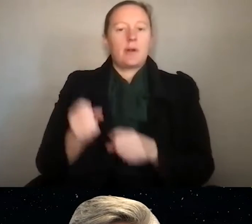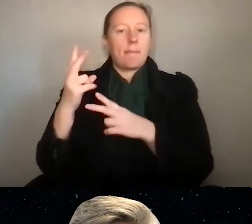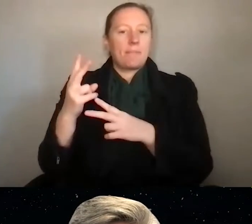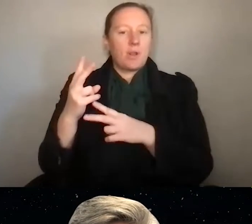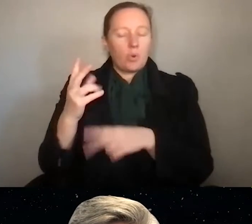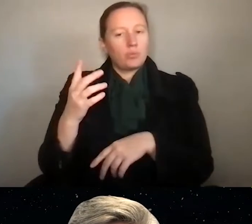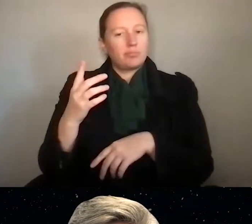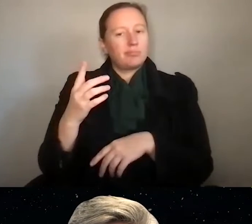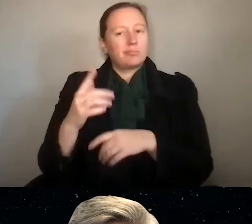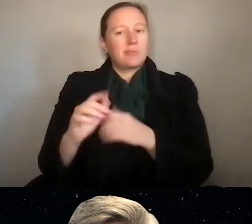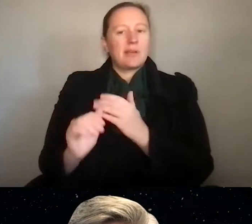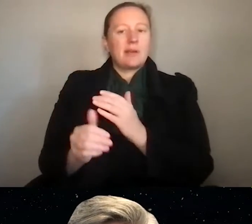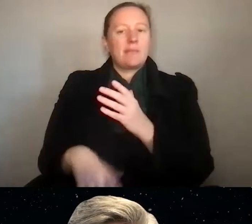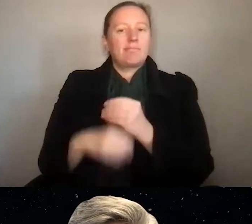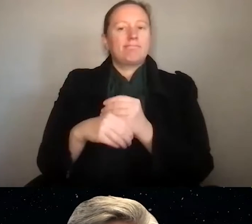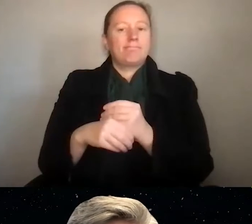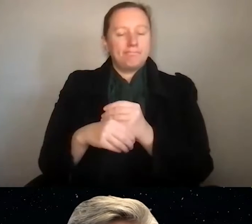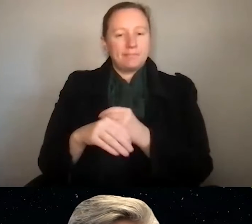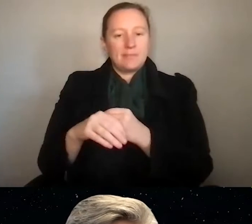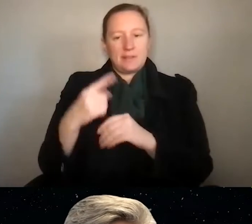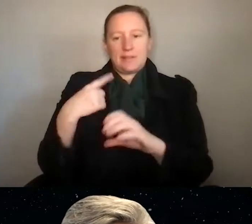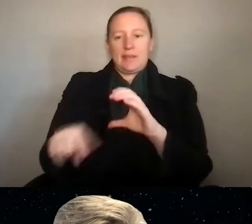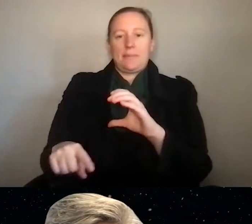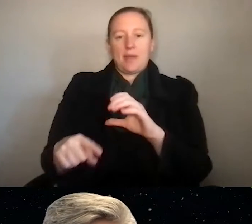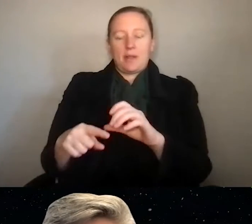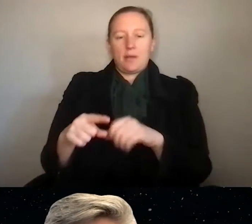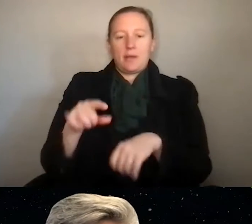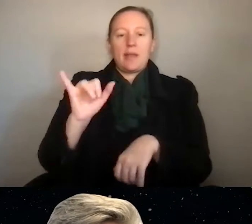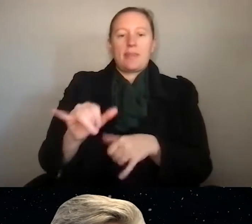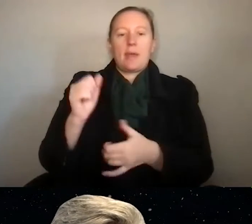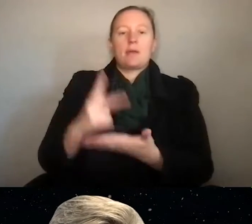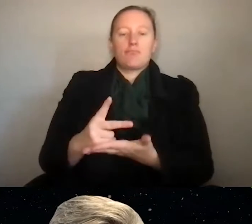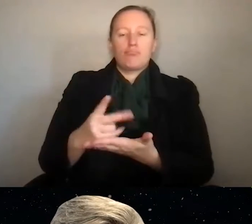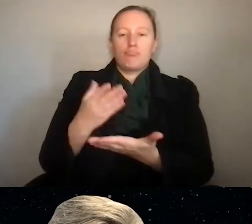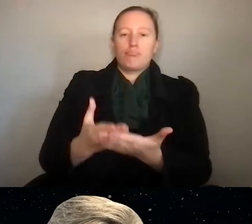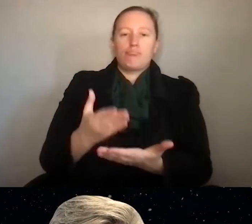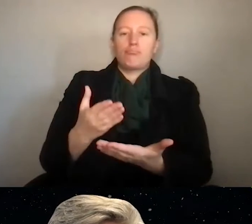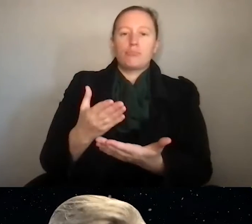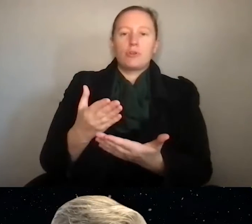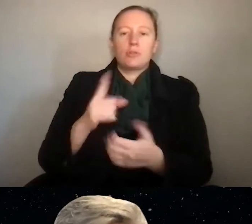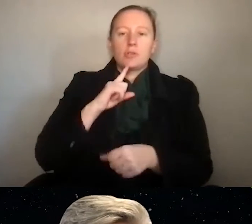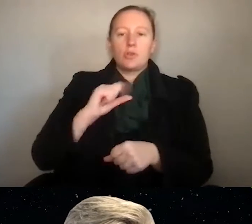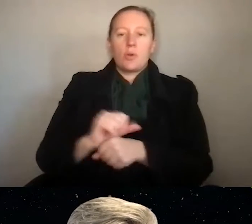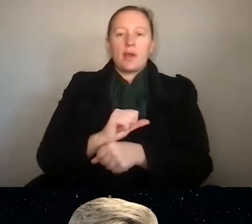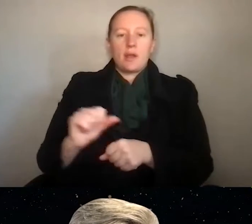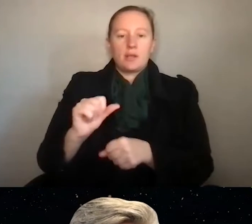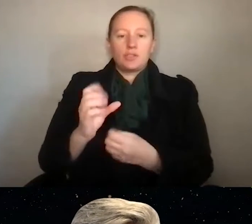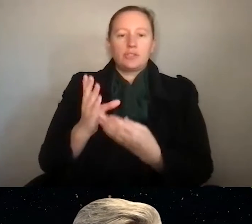the supplemental section the e-mail that approves you submitted that proposal.